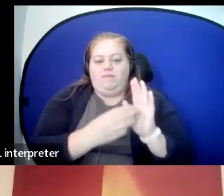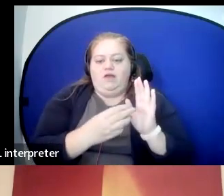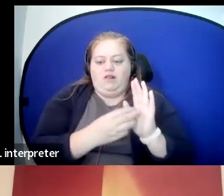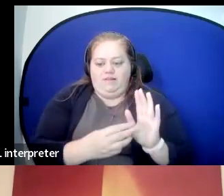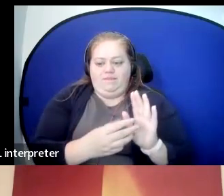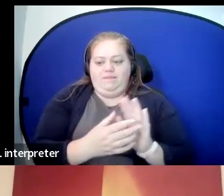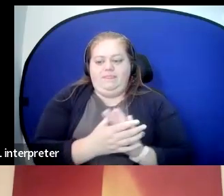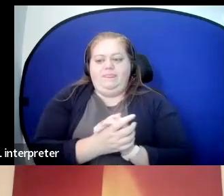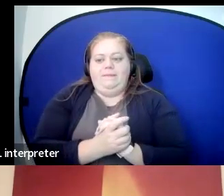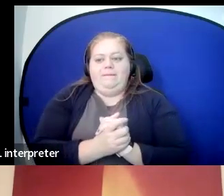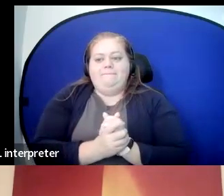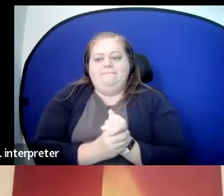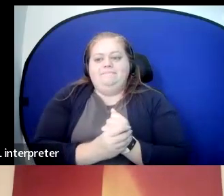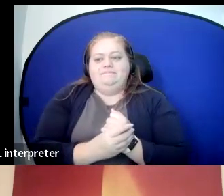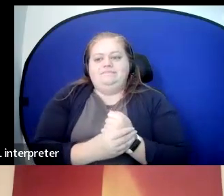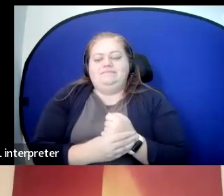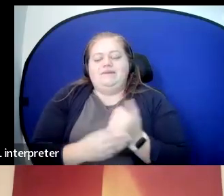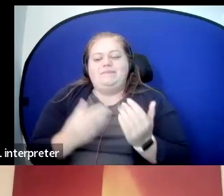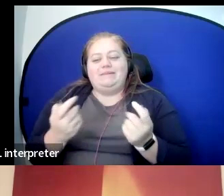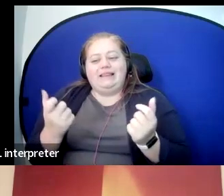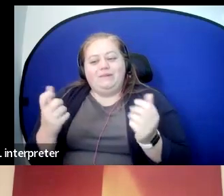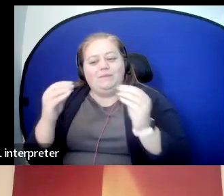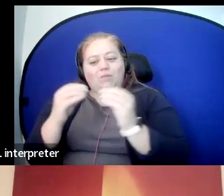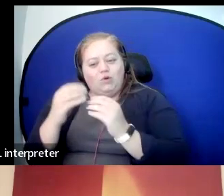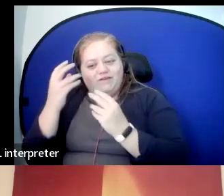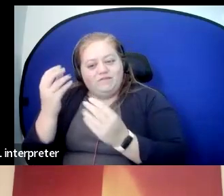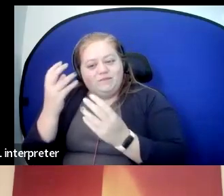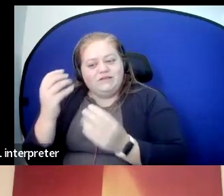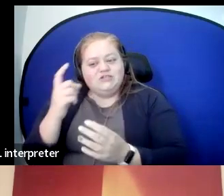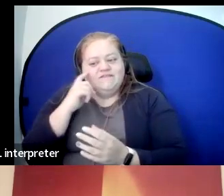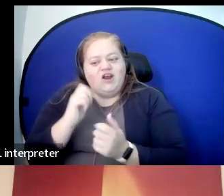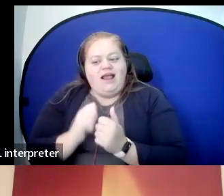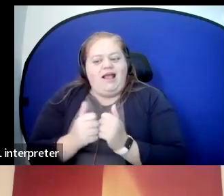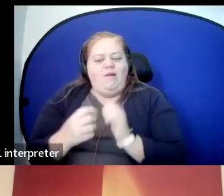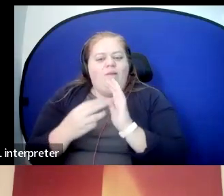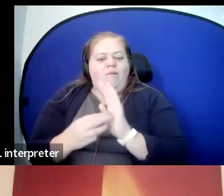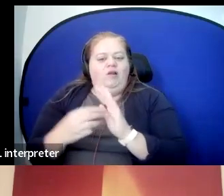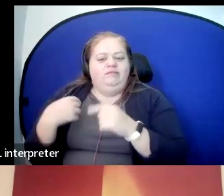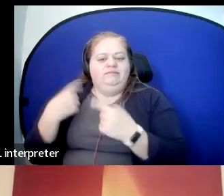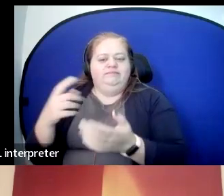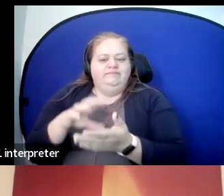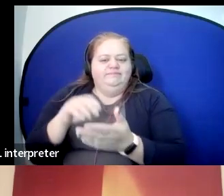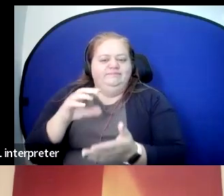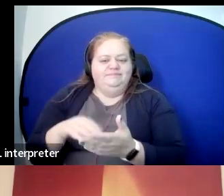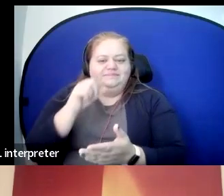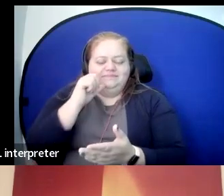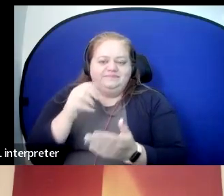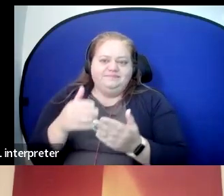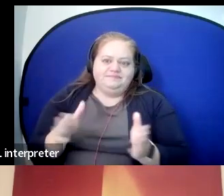And then a bit more information on how the model has been trained, not in general terms like, hey, we